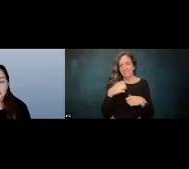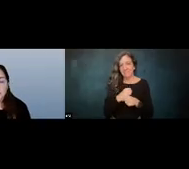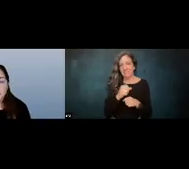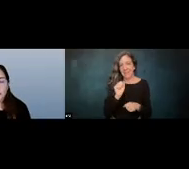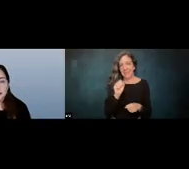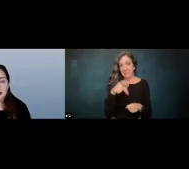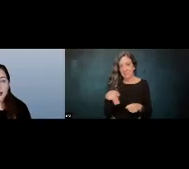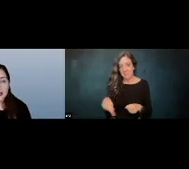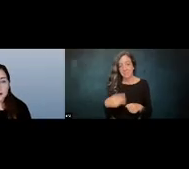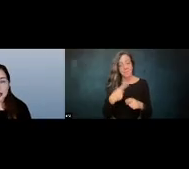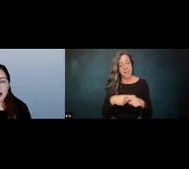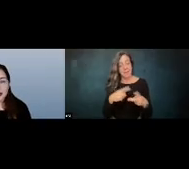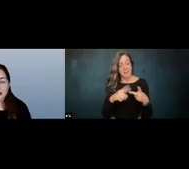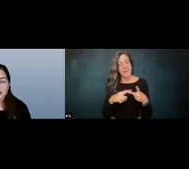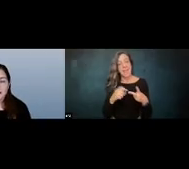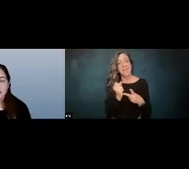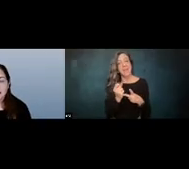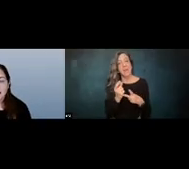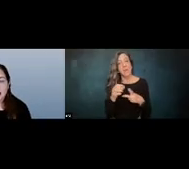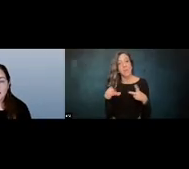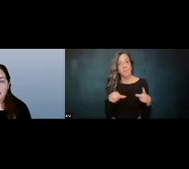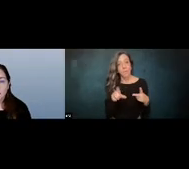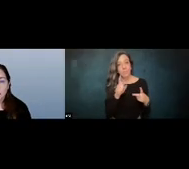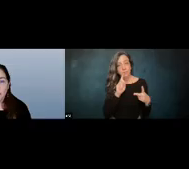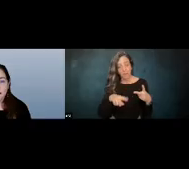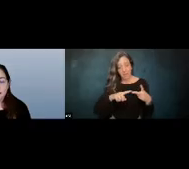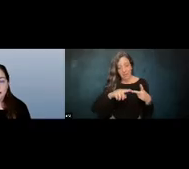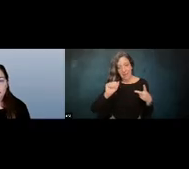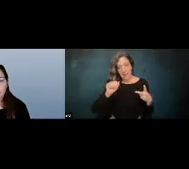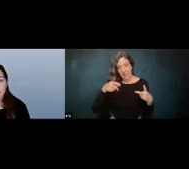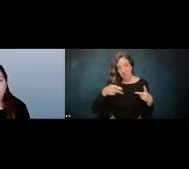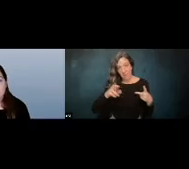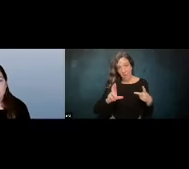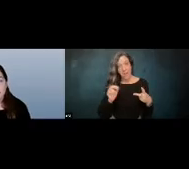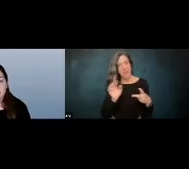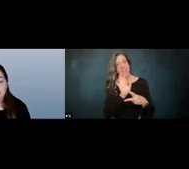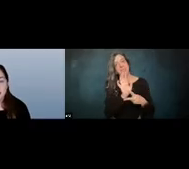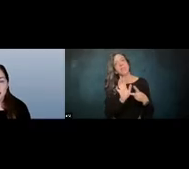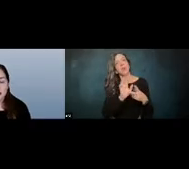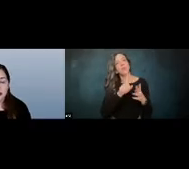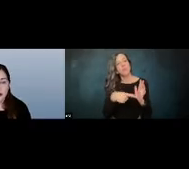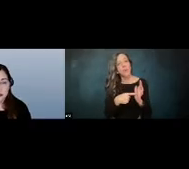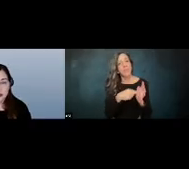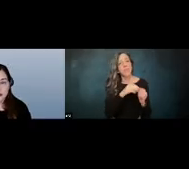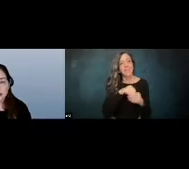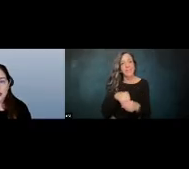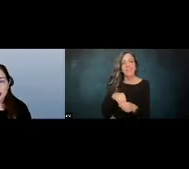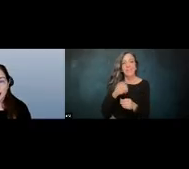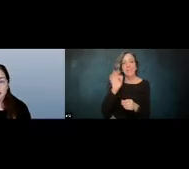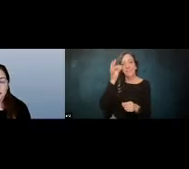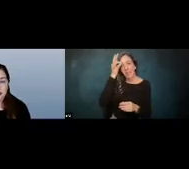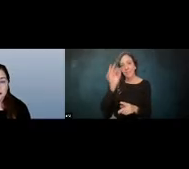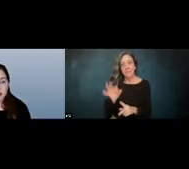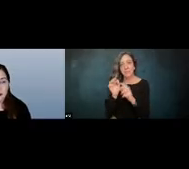performance report or APR and their role in the federal special education accountability under the